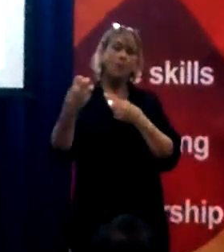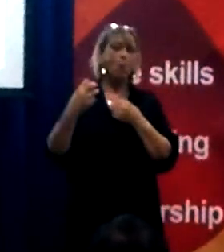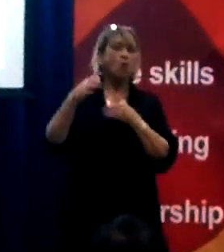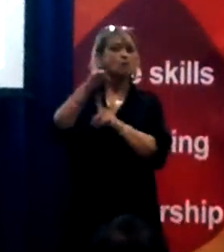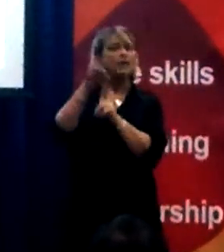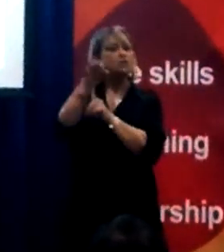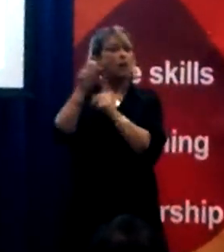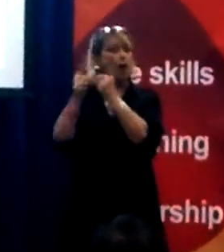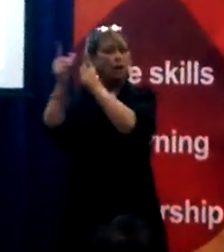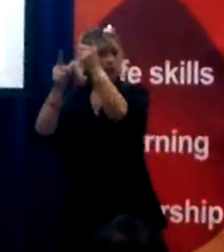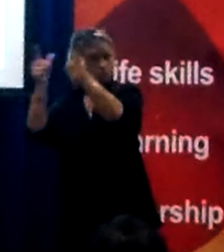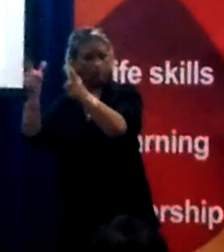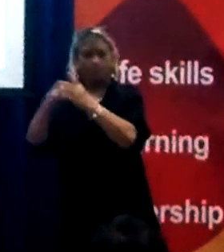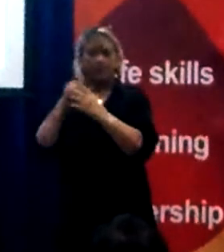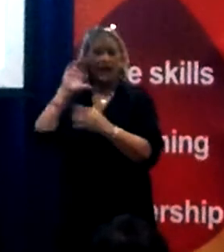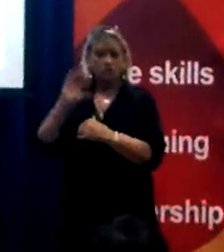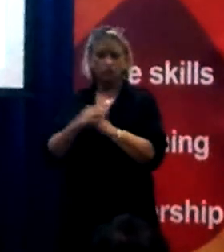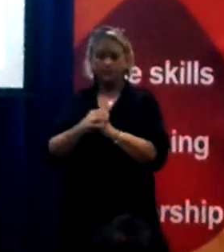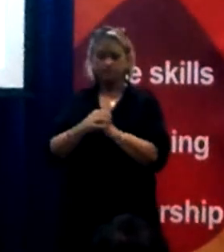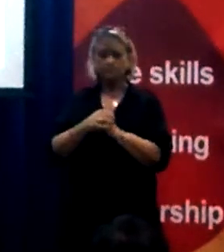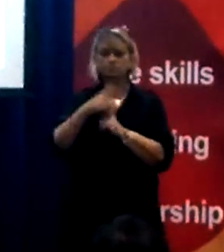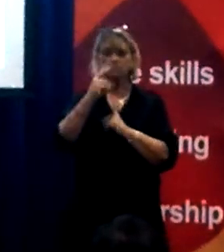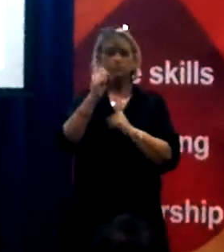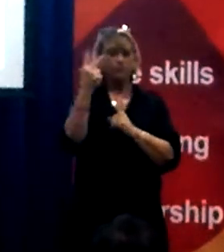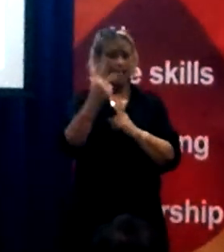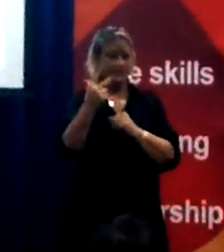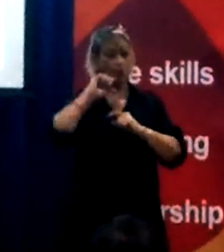In 2018, YDAN is undergoing even more changes.